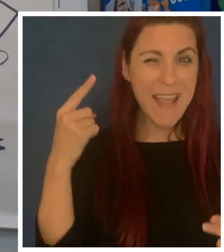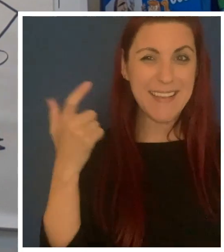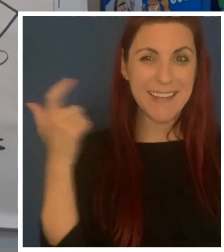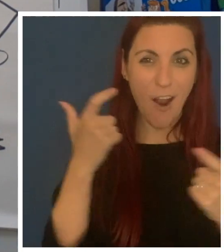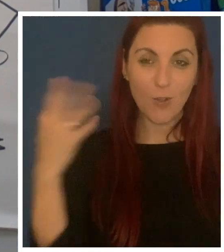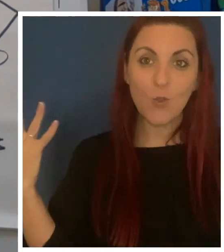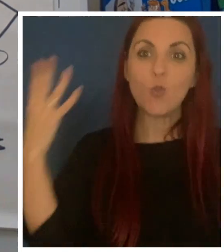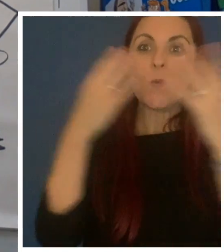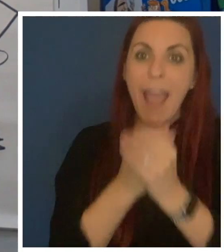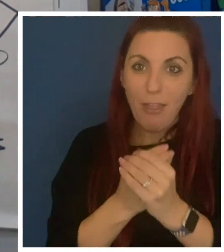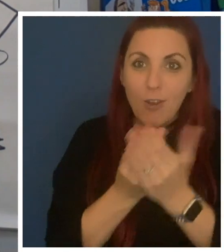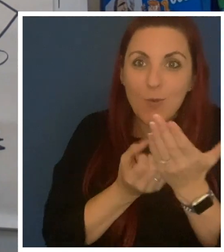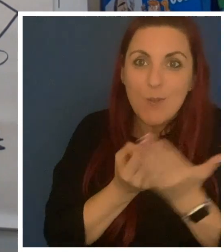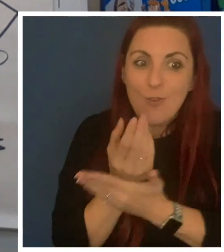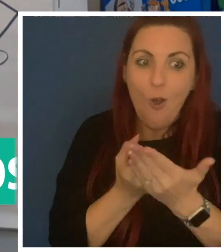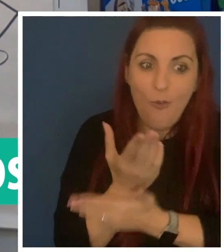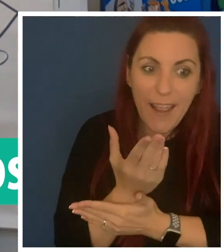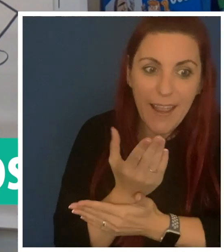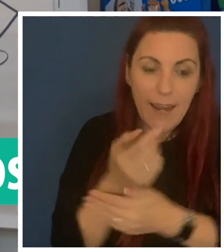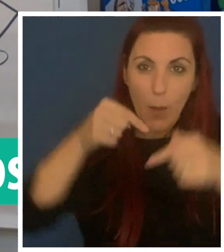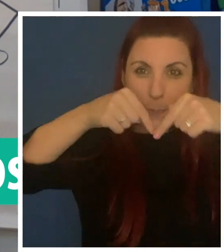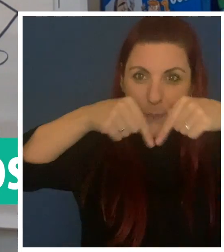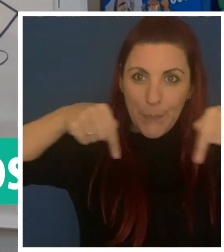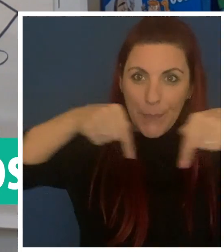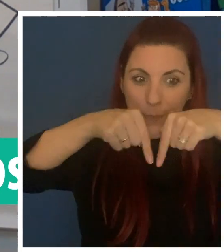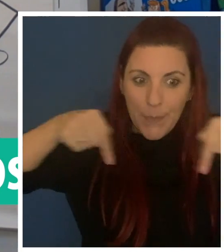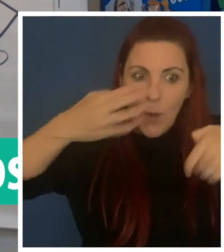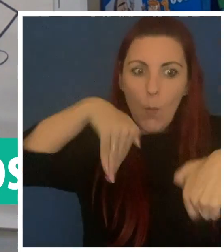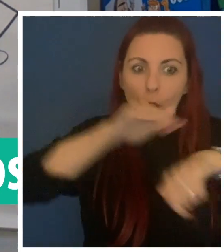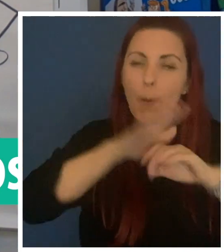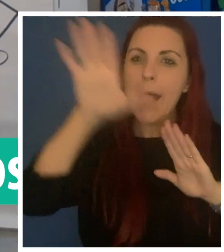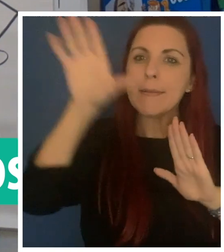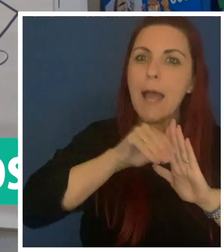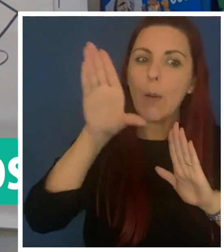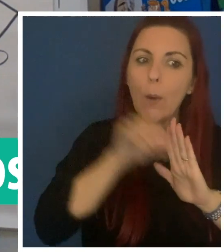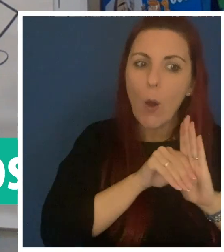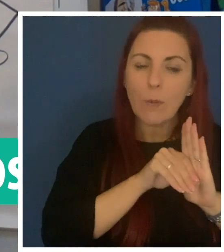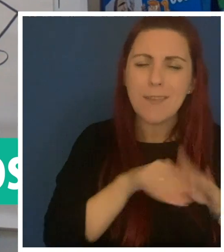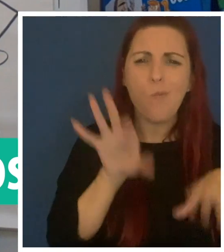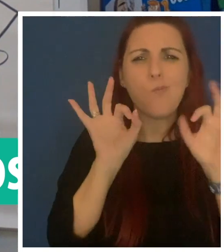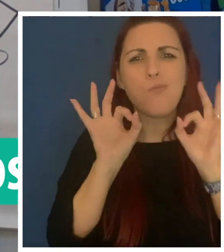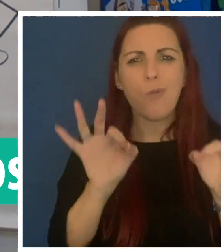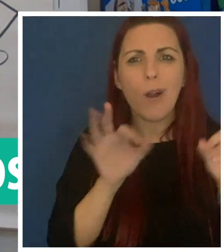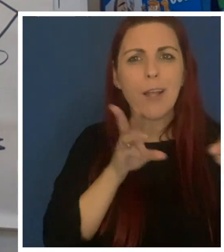Now, this underneath here is where you can download this brilliant worksheet or